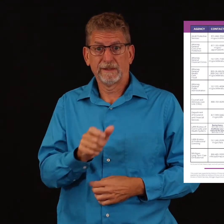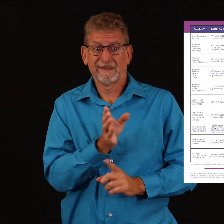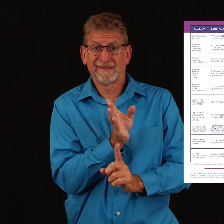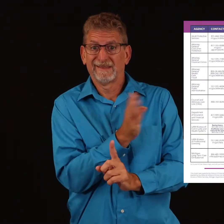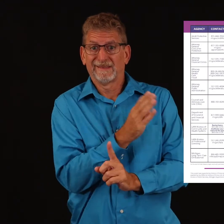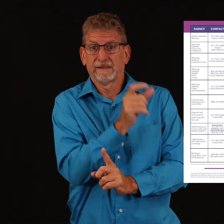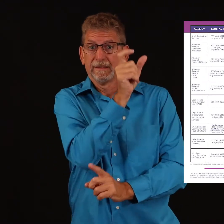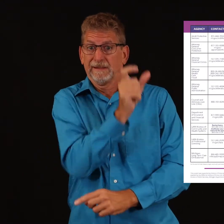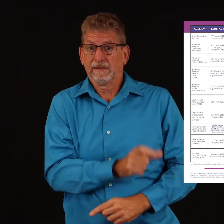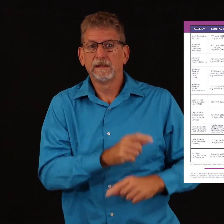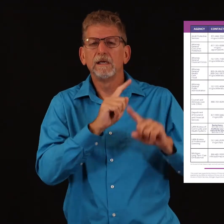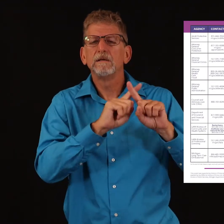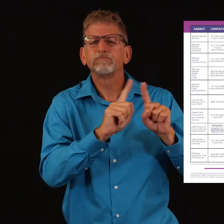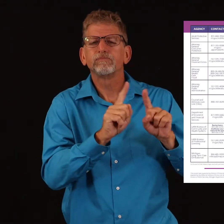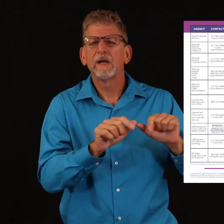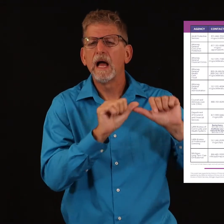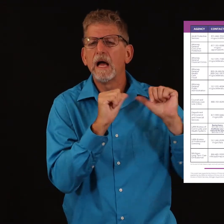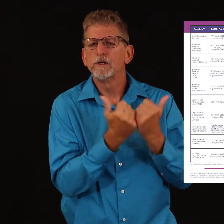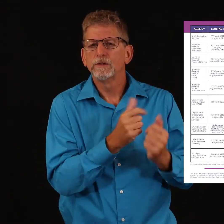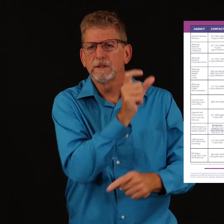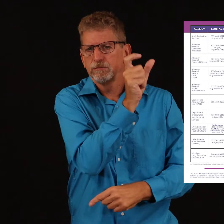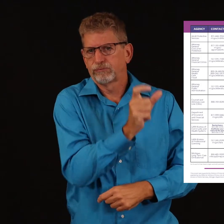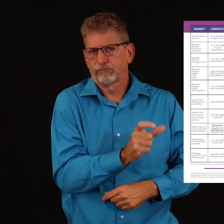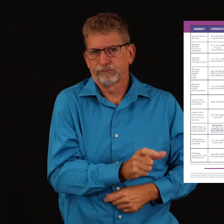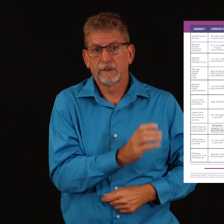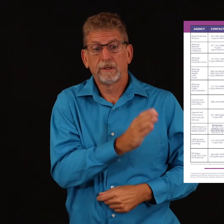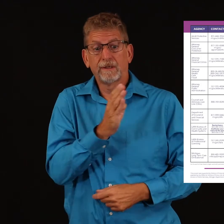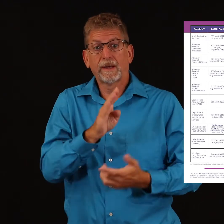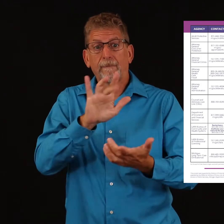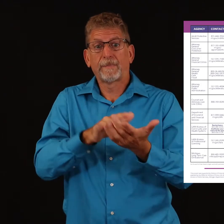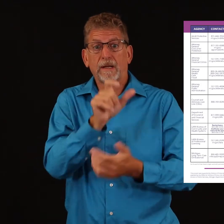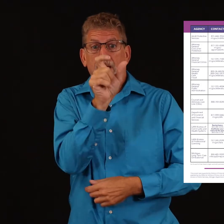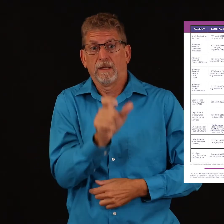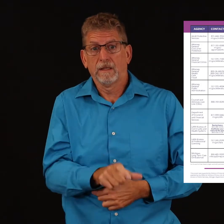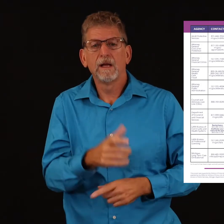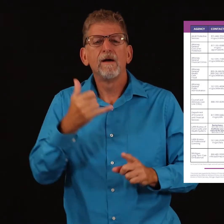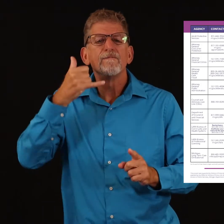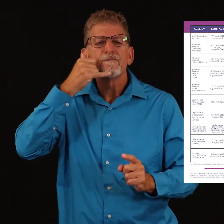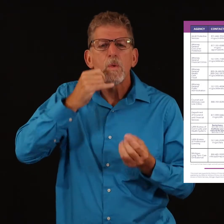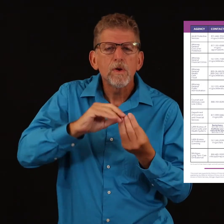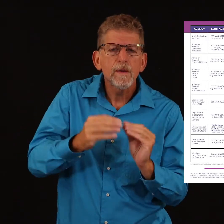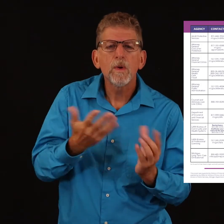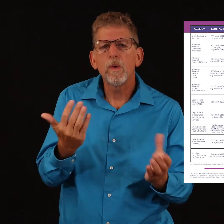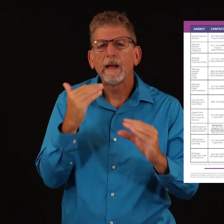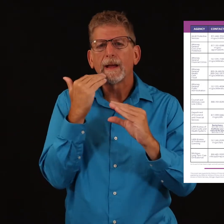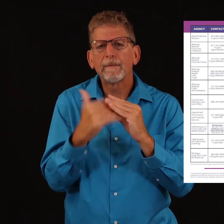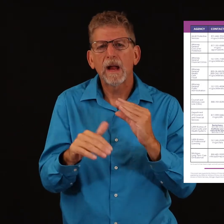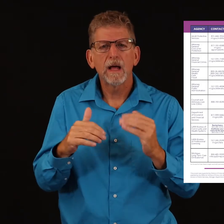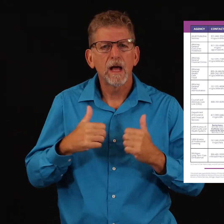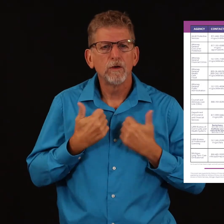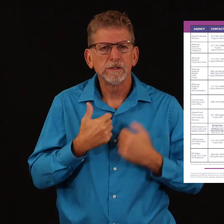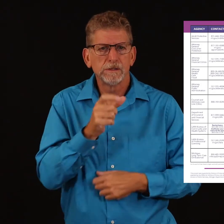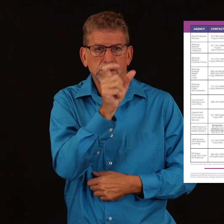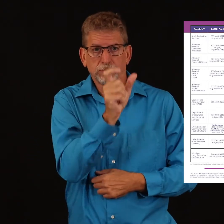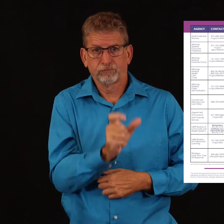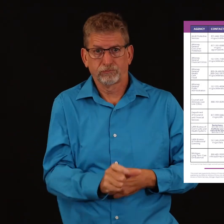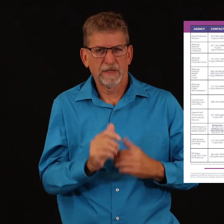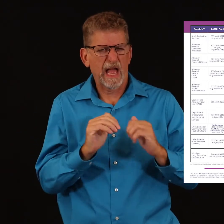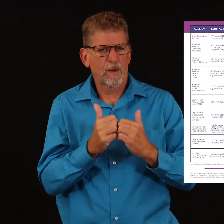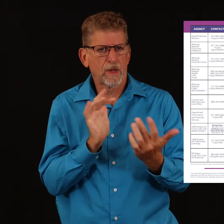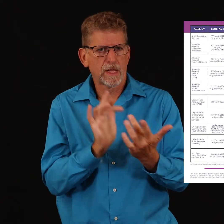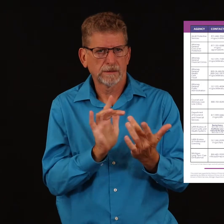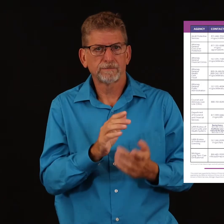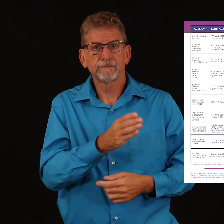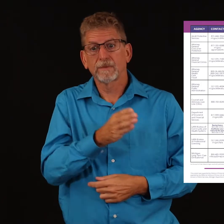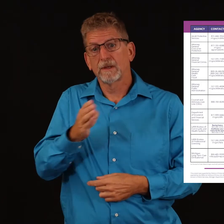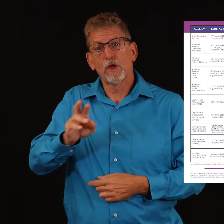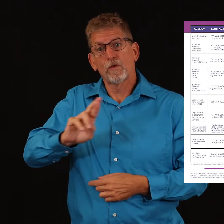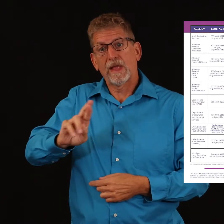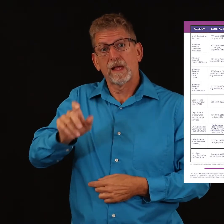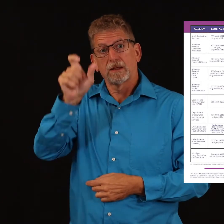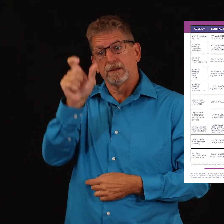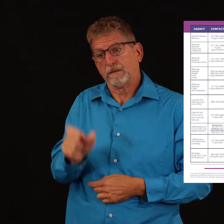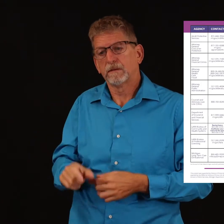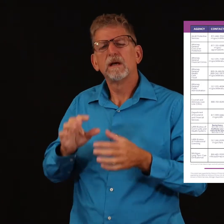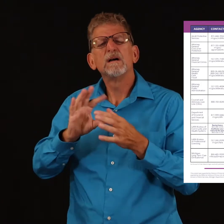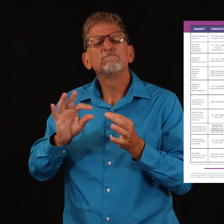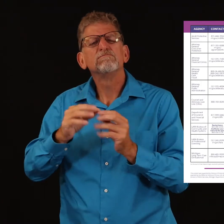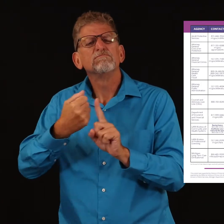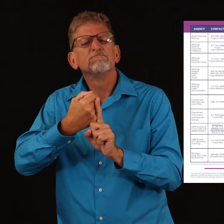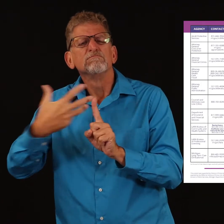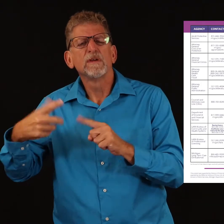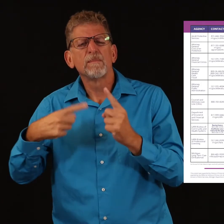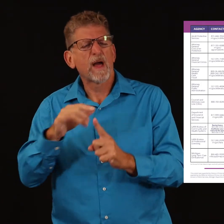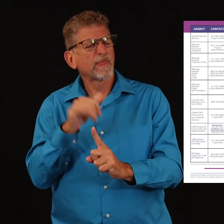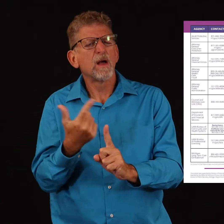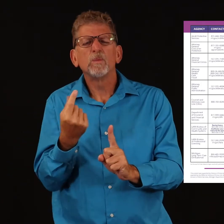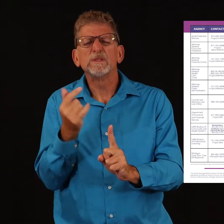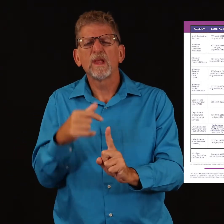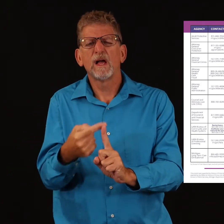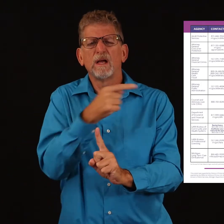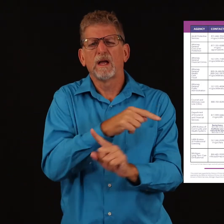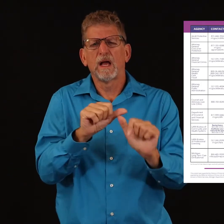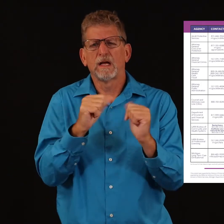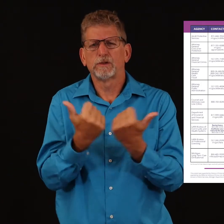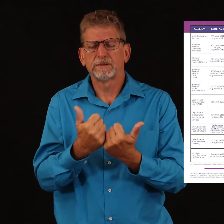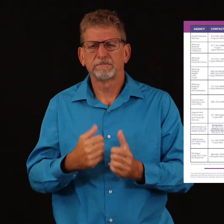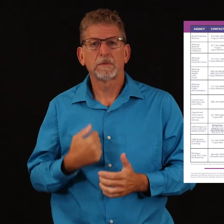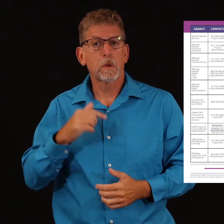Left column is Agency, middle column is Contact, right column is Information.